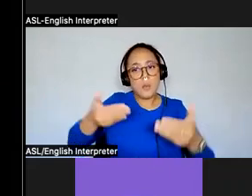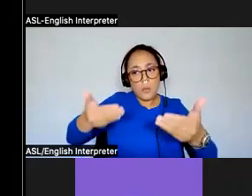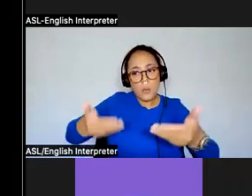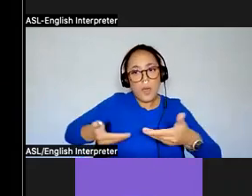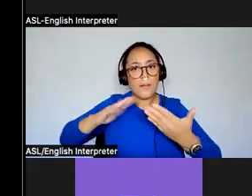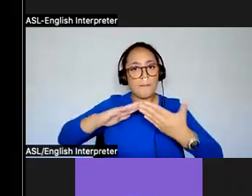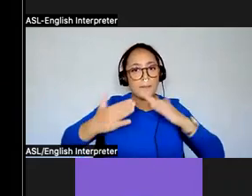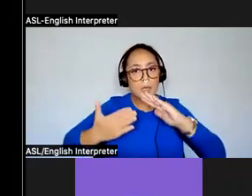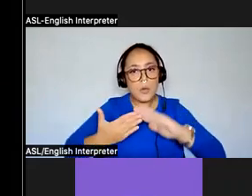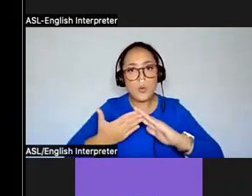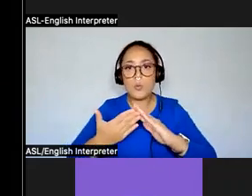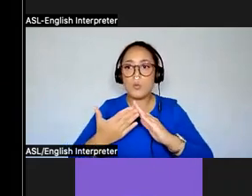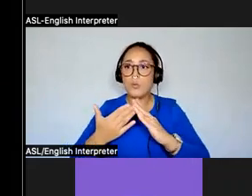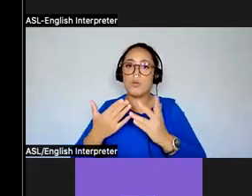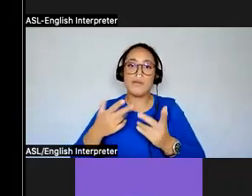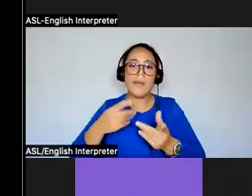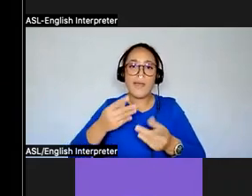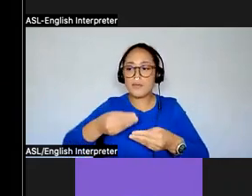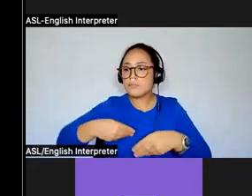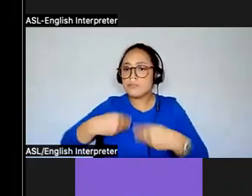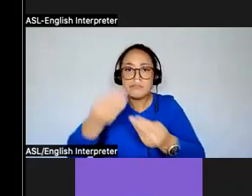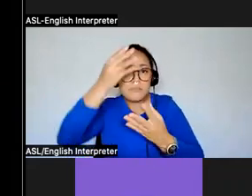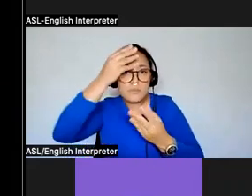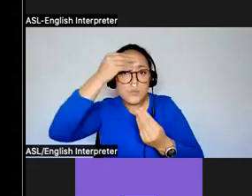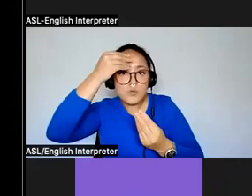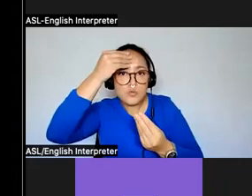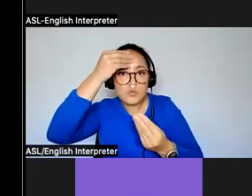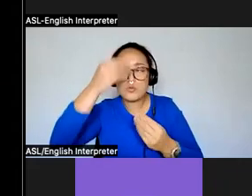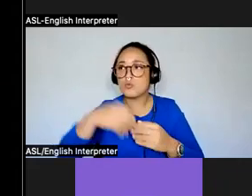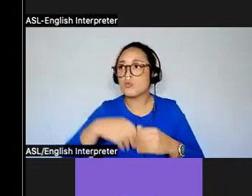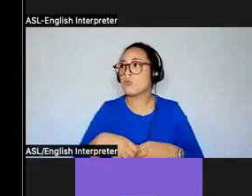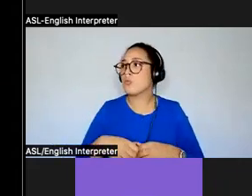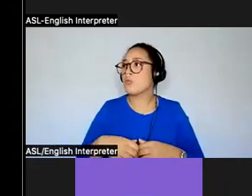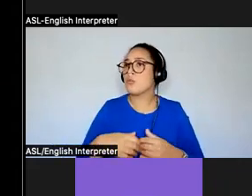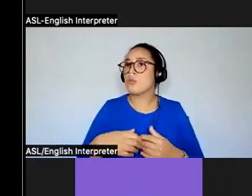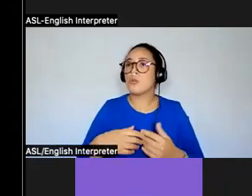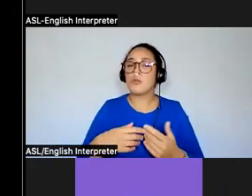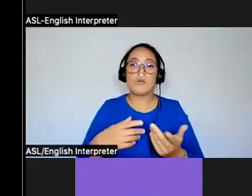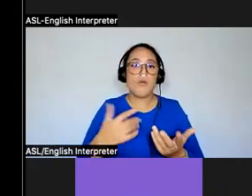You know, they can handle on any program materials you have, if you have additional flyers, they